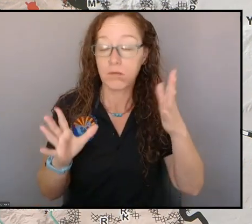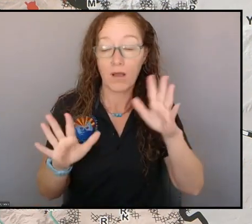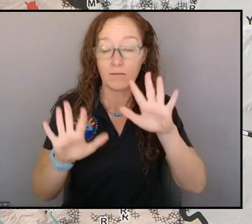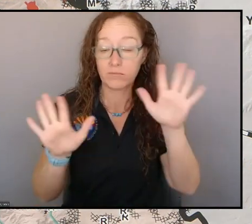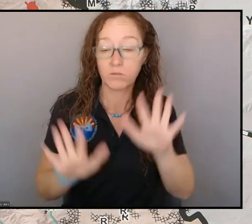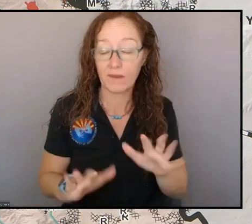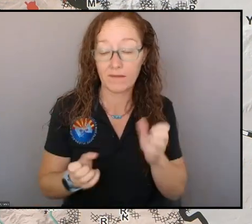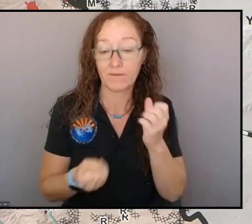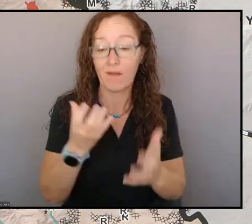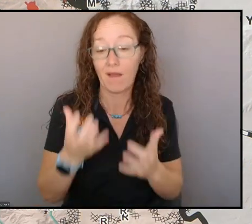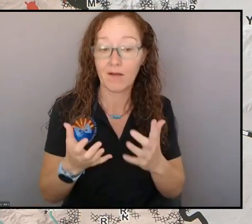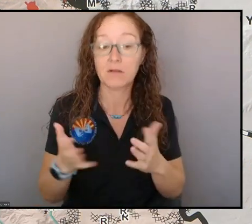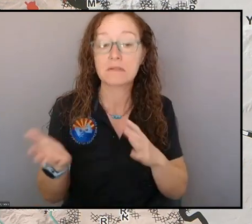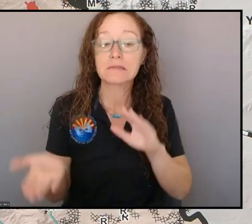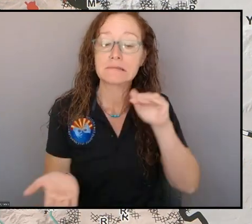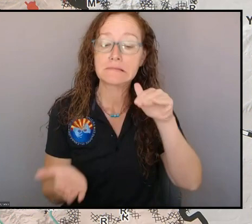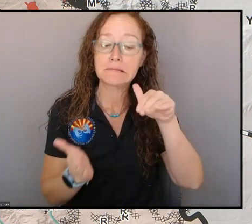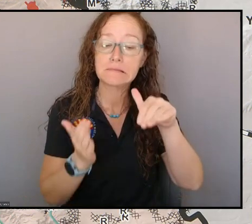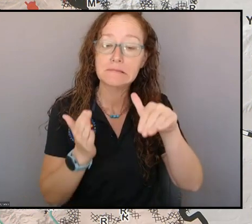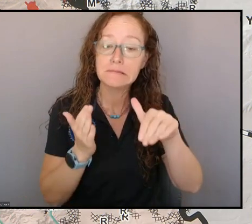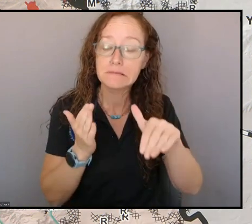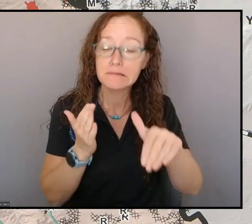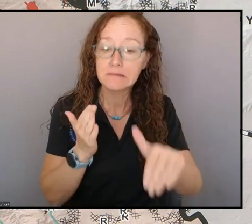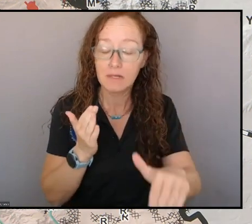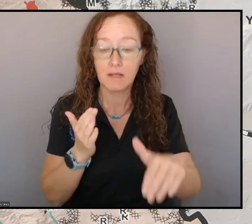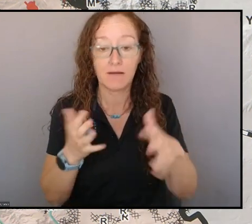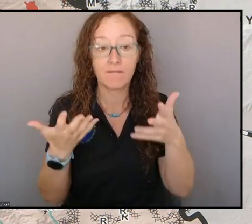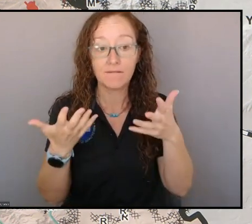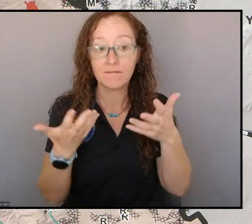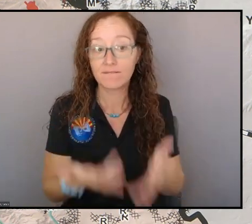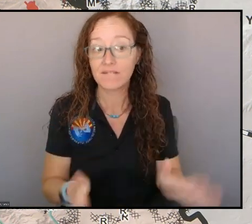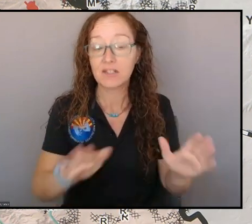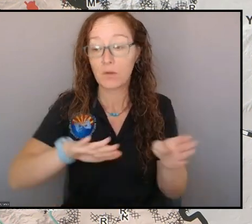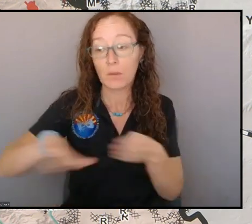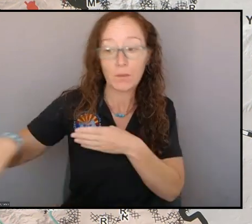just yet. So I'll briefly touch on what we saw out there last